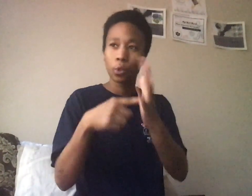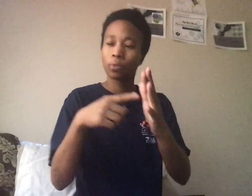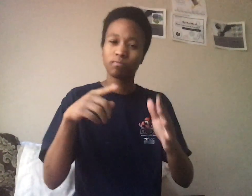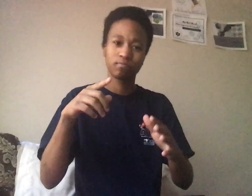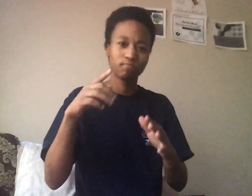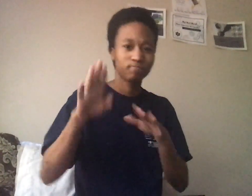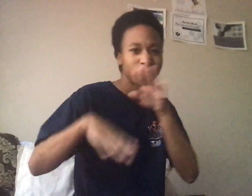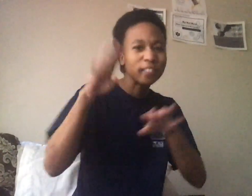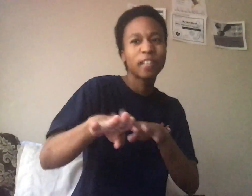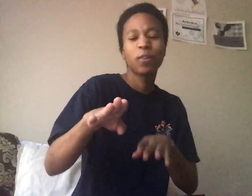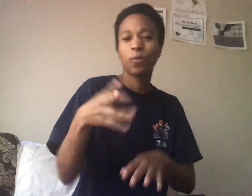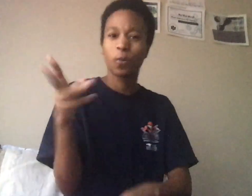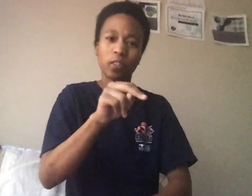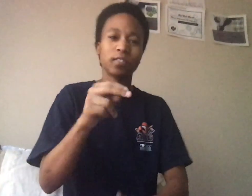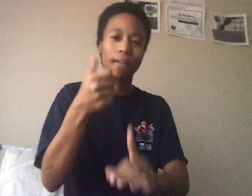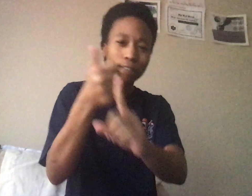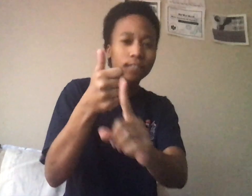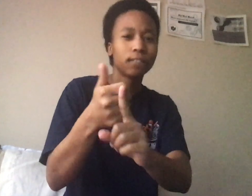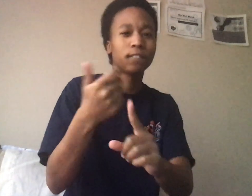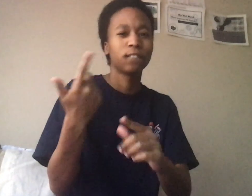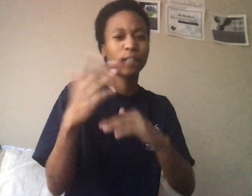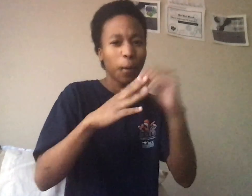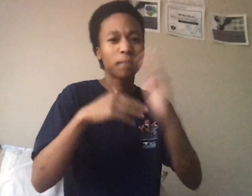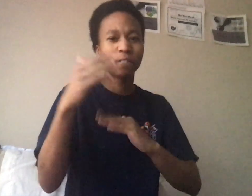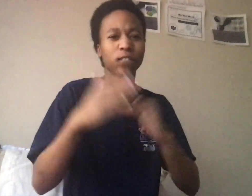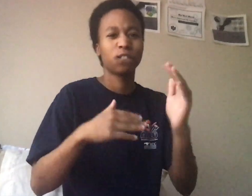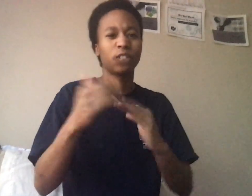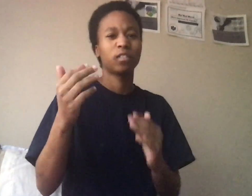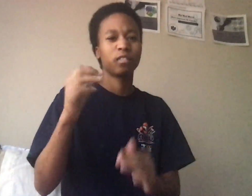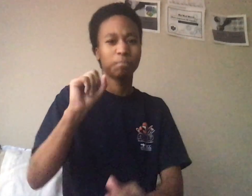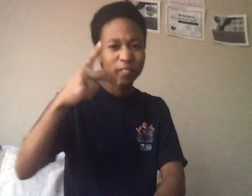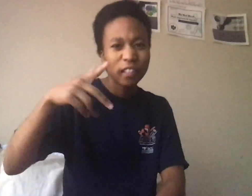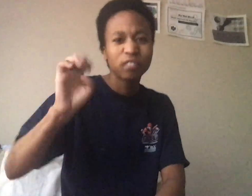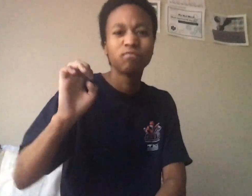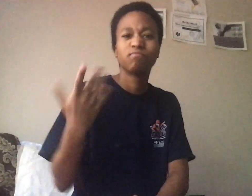show to step up, own yourself comfortably, and space.